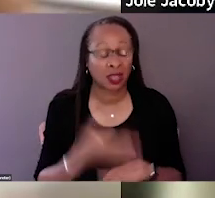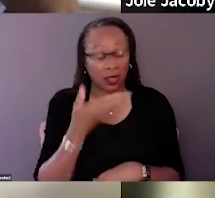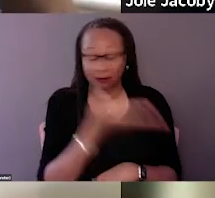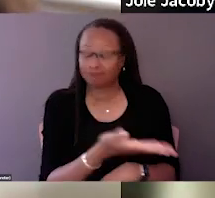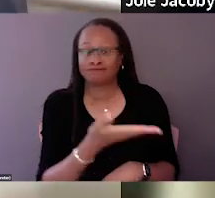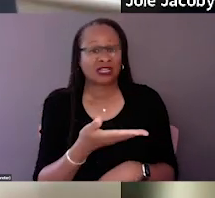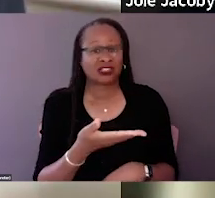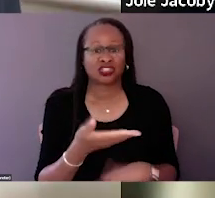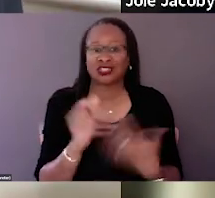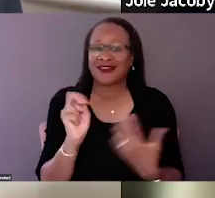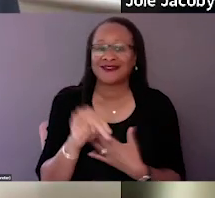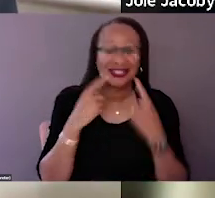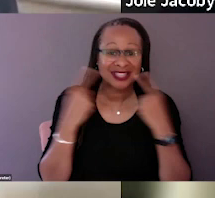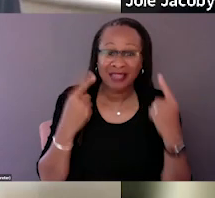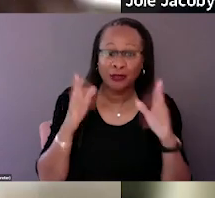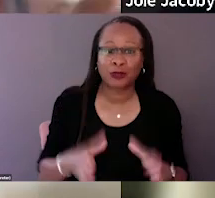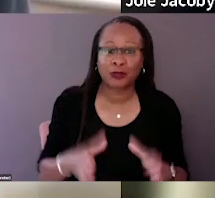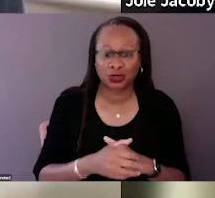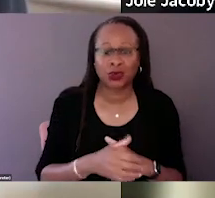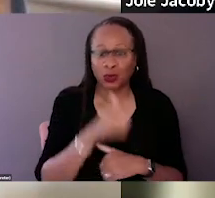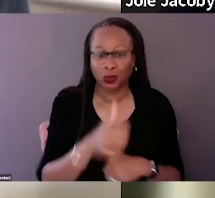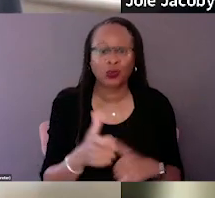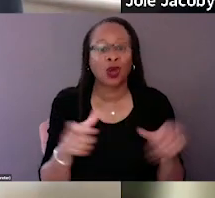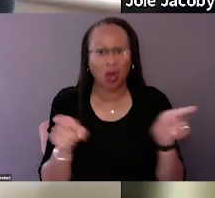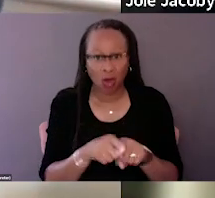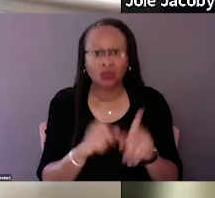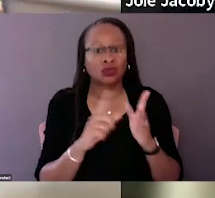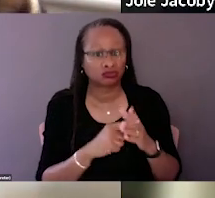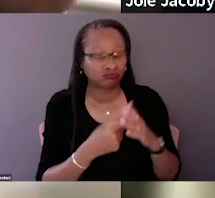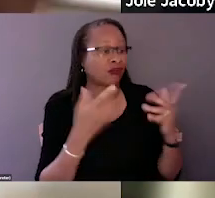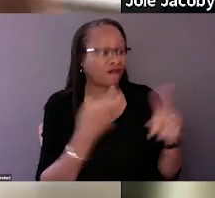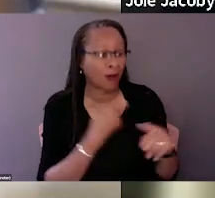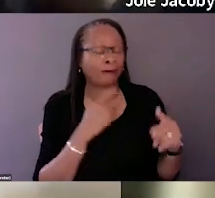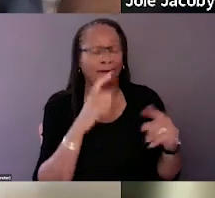and that's who also makes up Black Twitter. So we wanted to make sure that those kickbacks